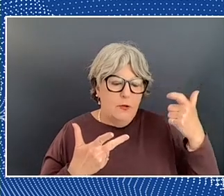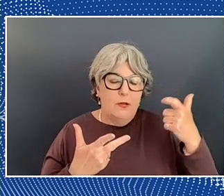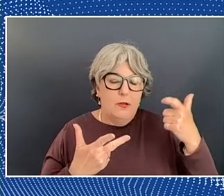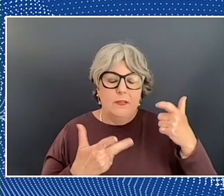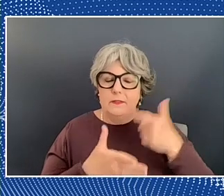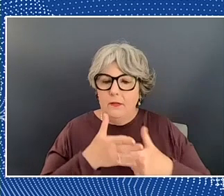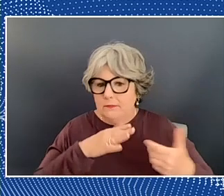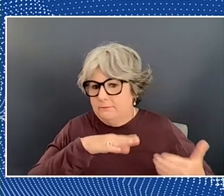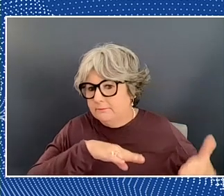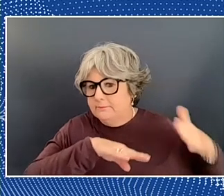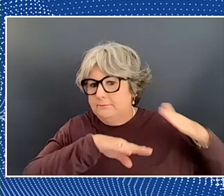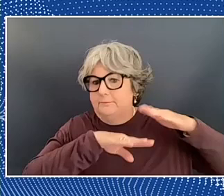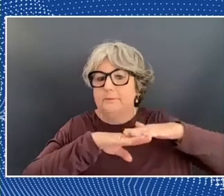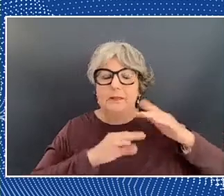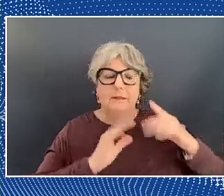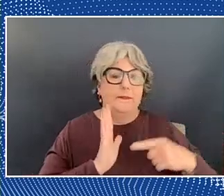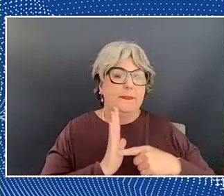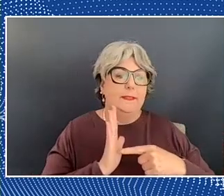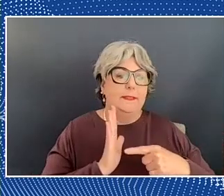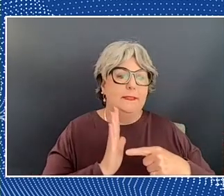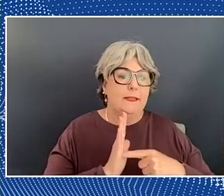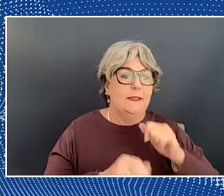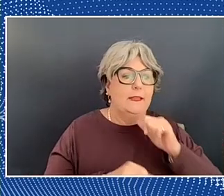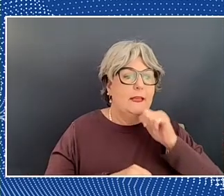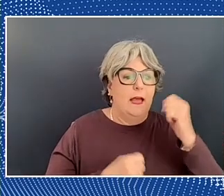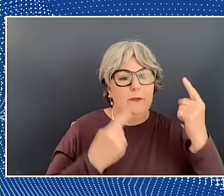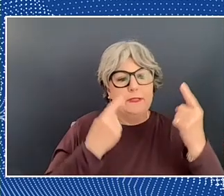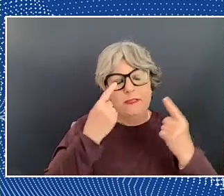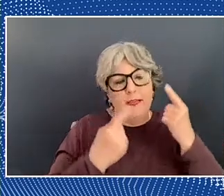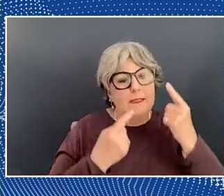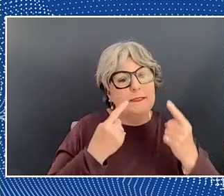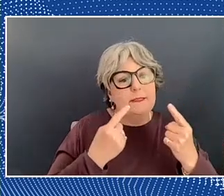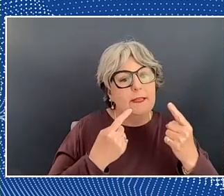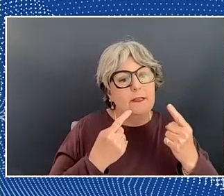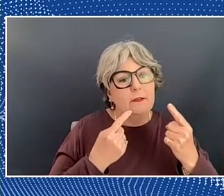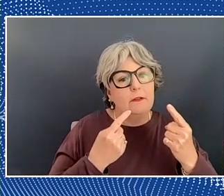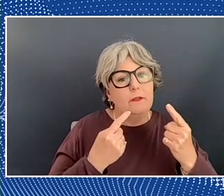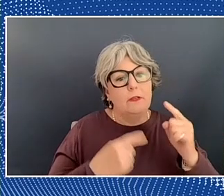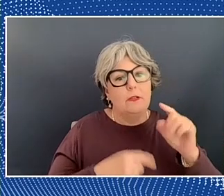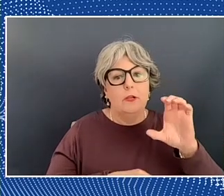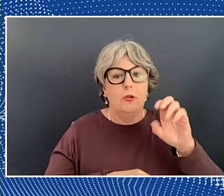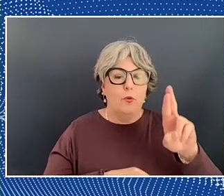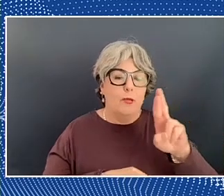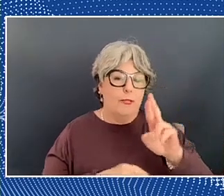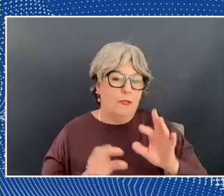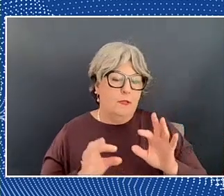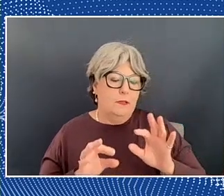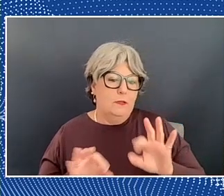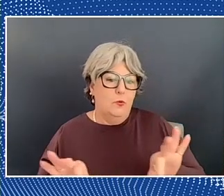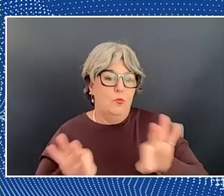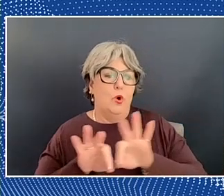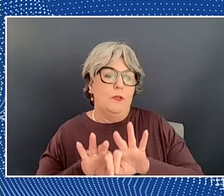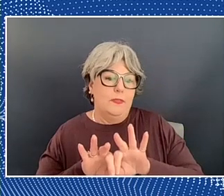loan debt, I was not considered credit worthy. And so when the payment pause was